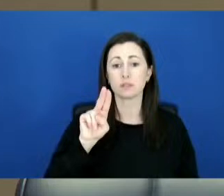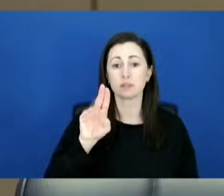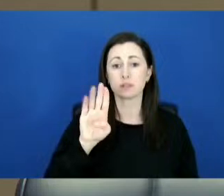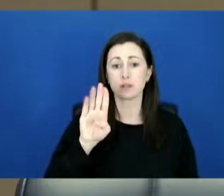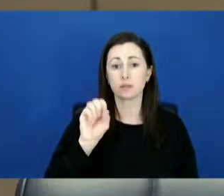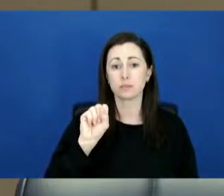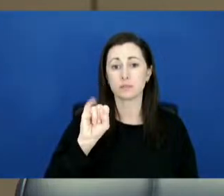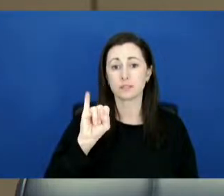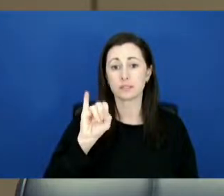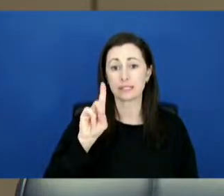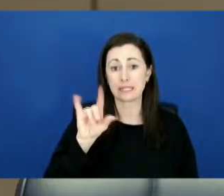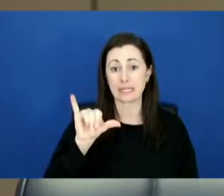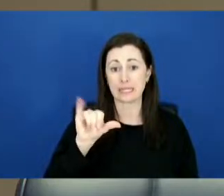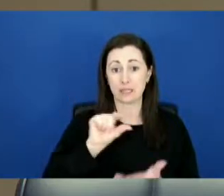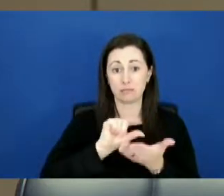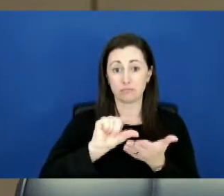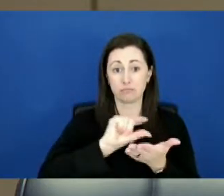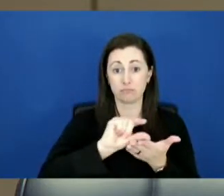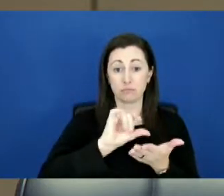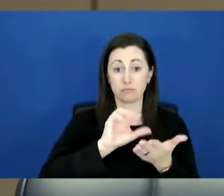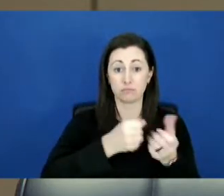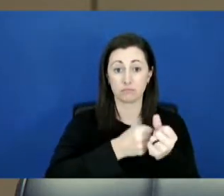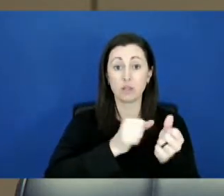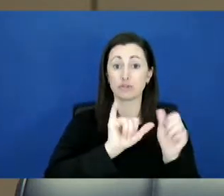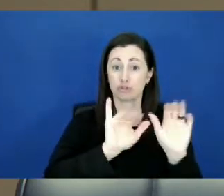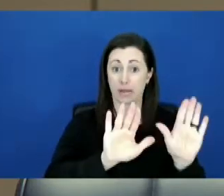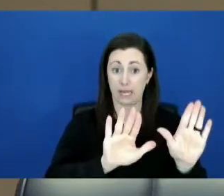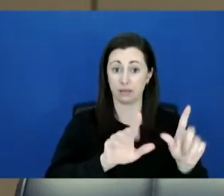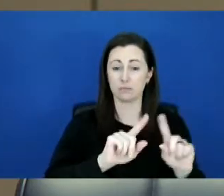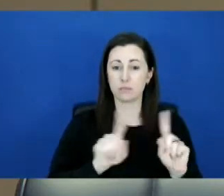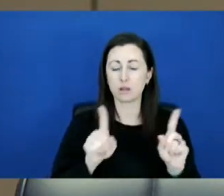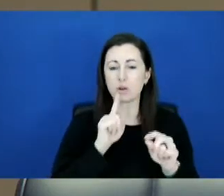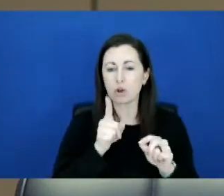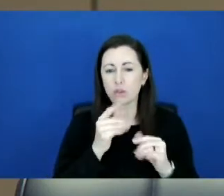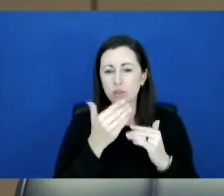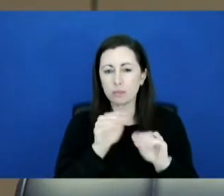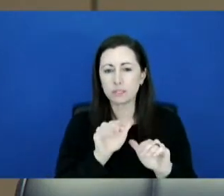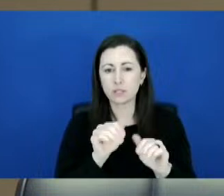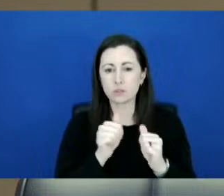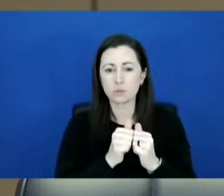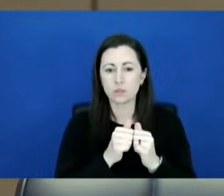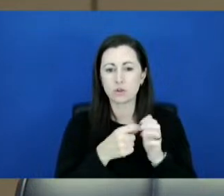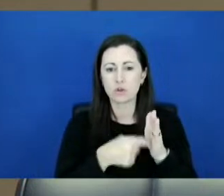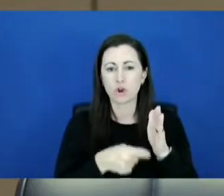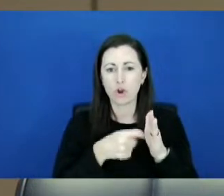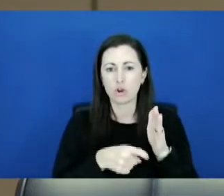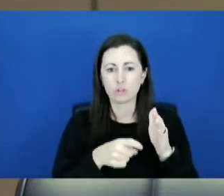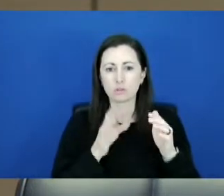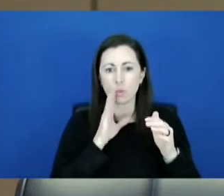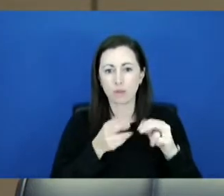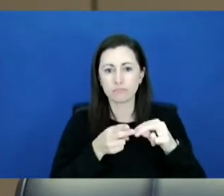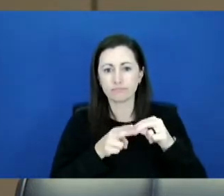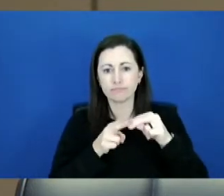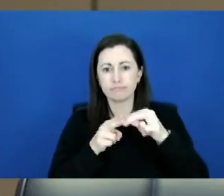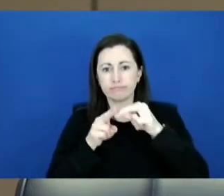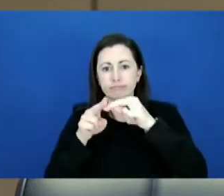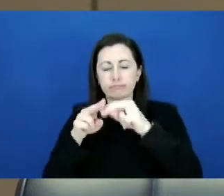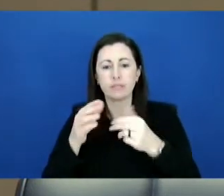UNDERSTANDING SOME OF THE SITUATIONS WE'VE HAD BEFORE AND